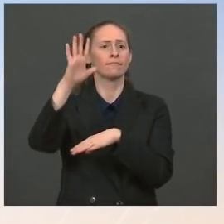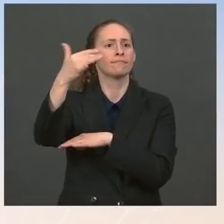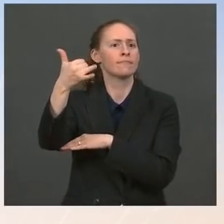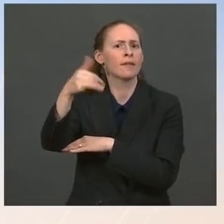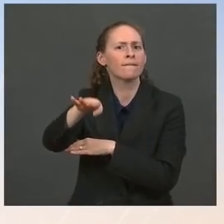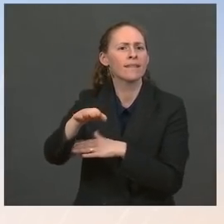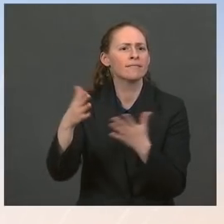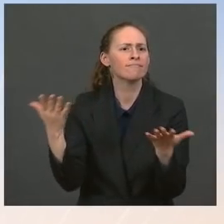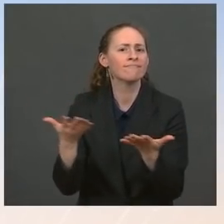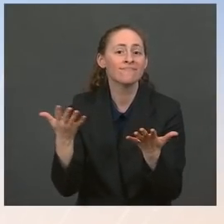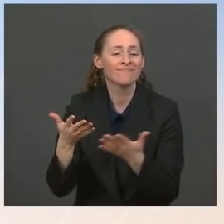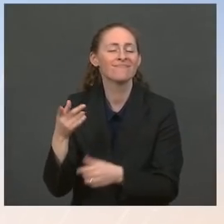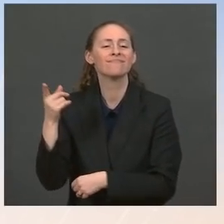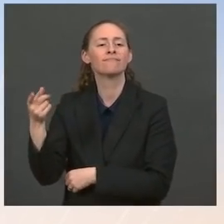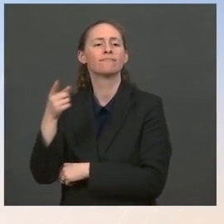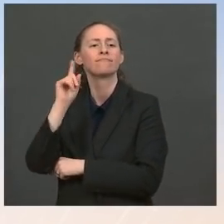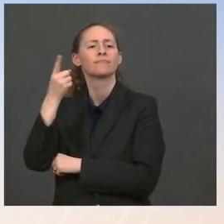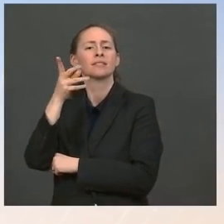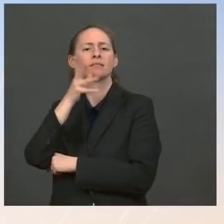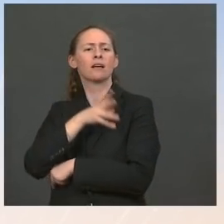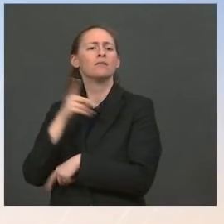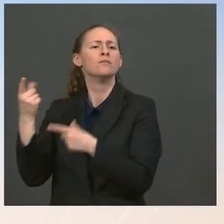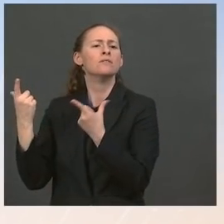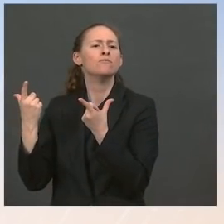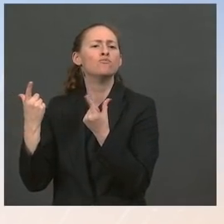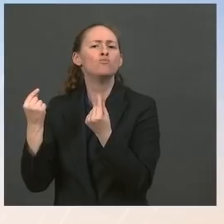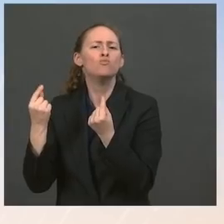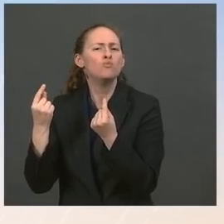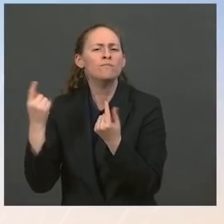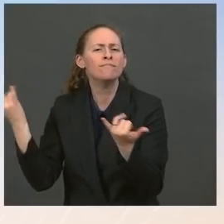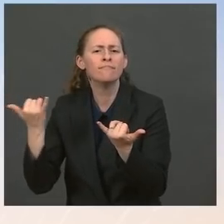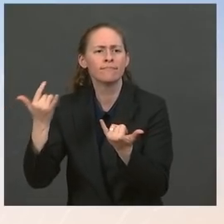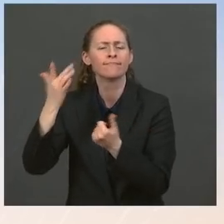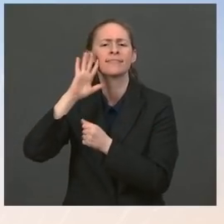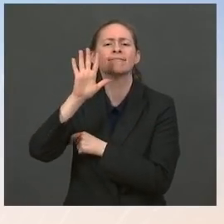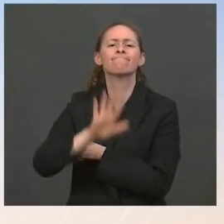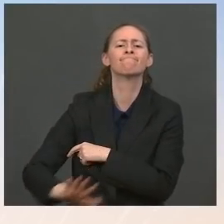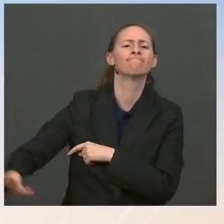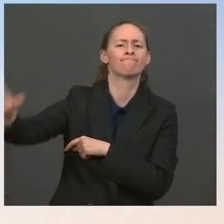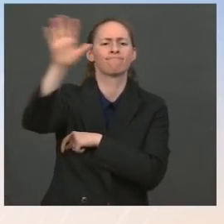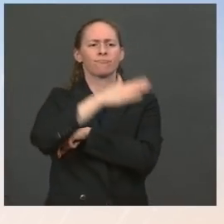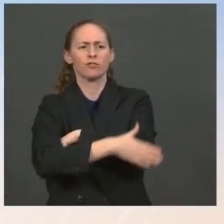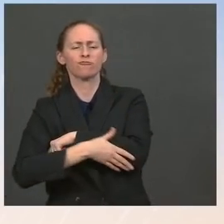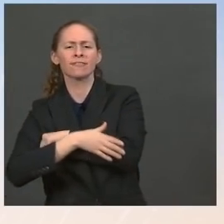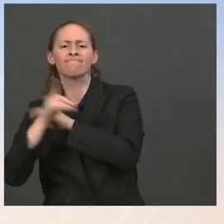will kick off a nationwide effort urging parents and guardians to vaccinate eligible children.